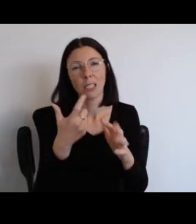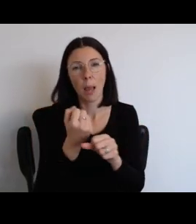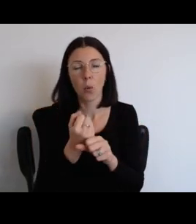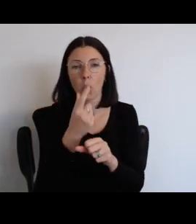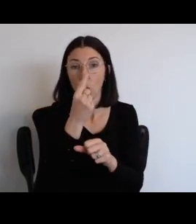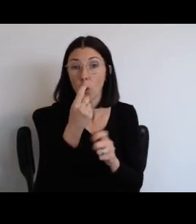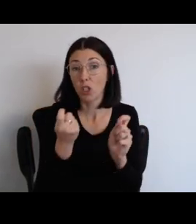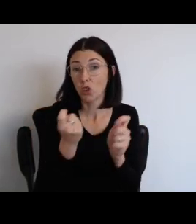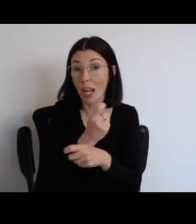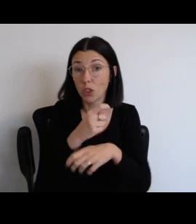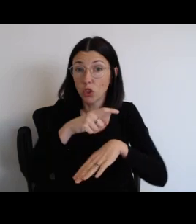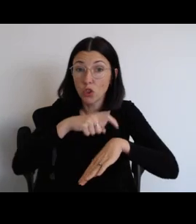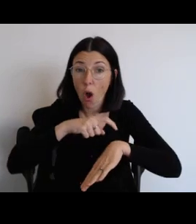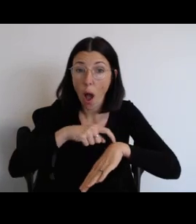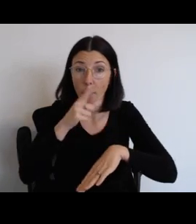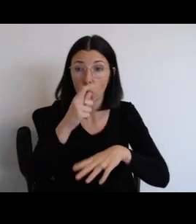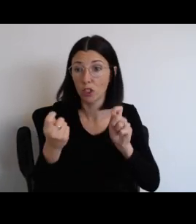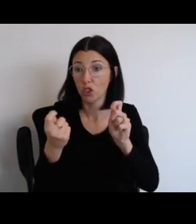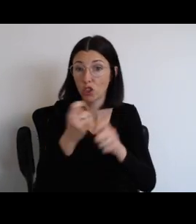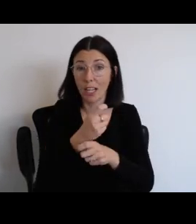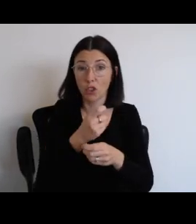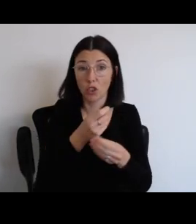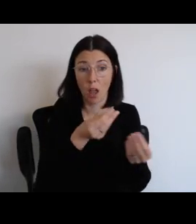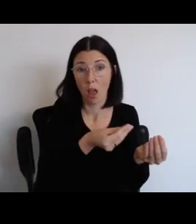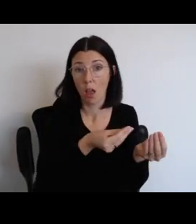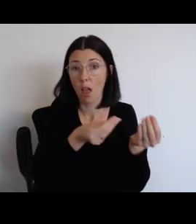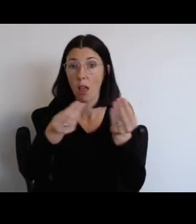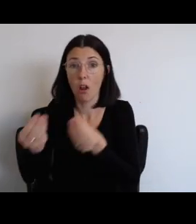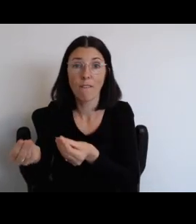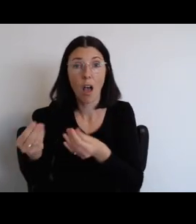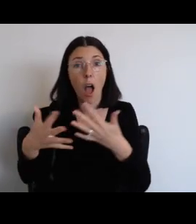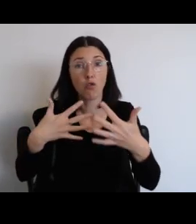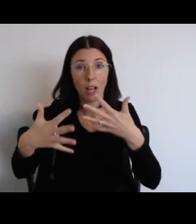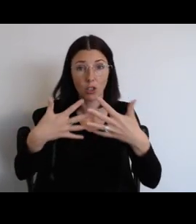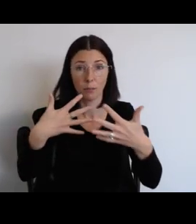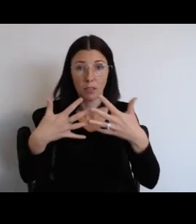changeover arrangements those sorts of things I think are the likely things that the court